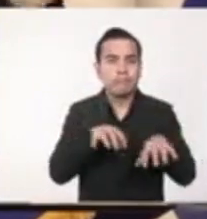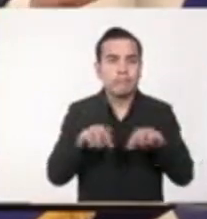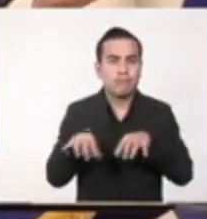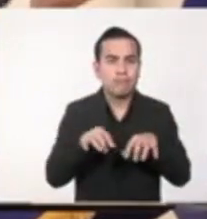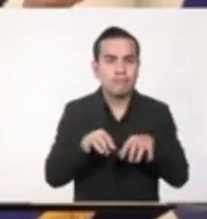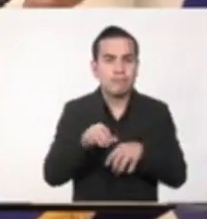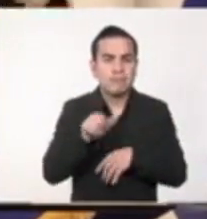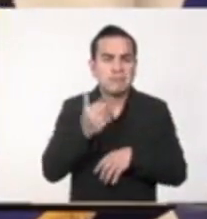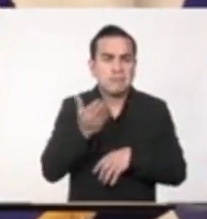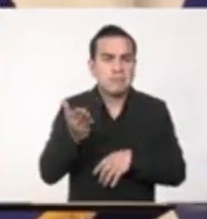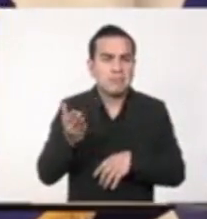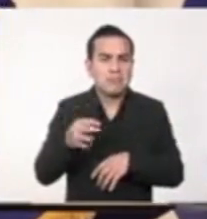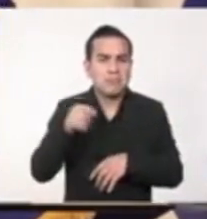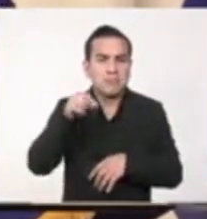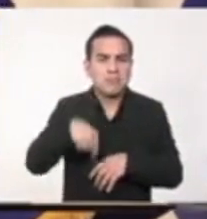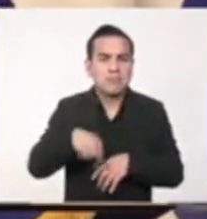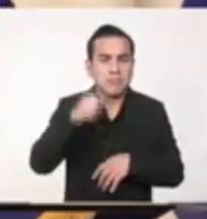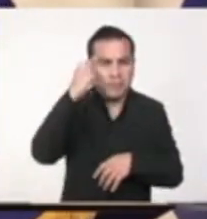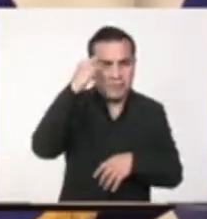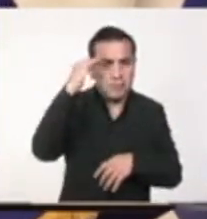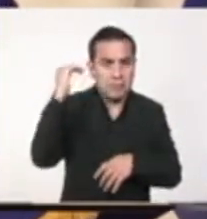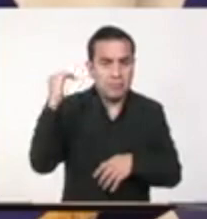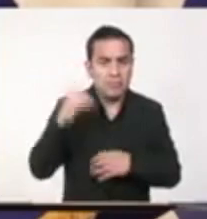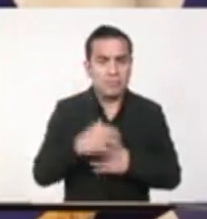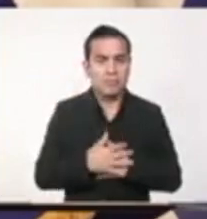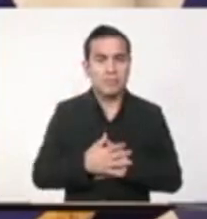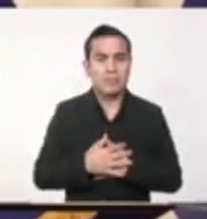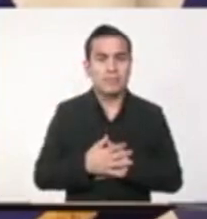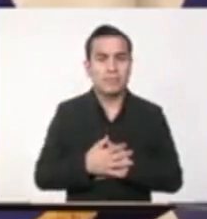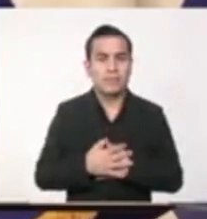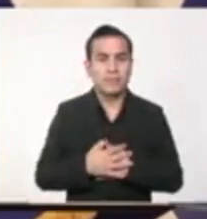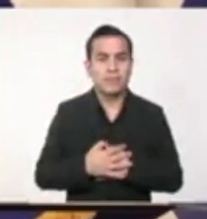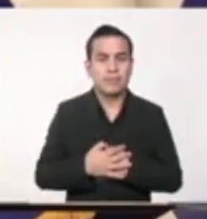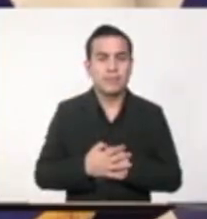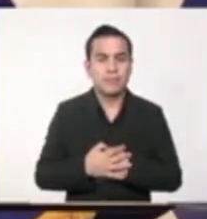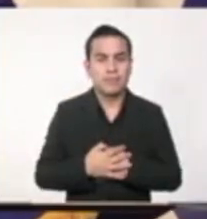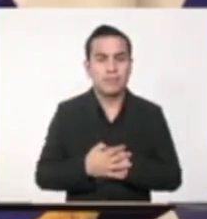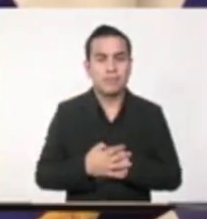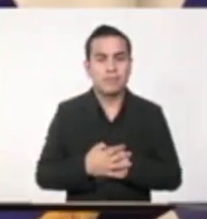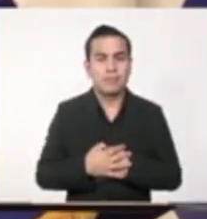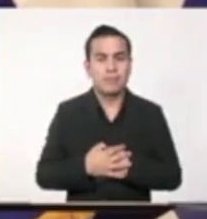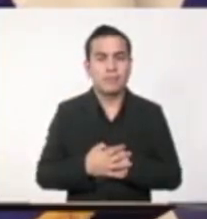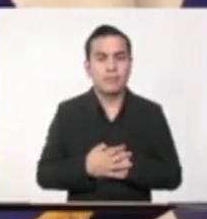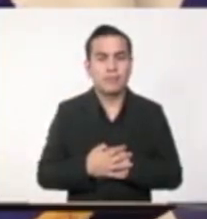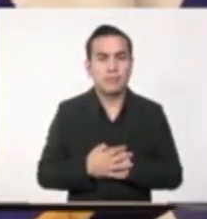other instruments, and now it is political. And the other the other